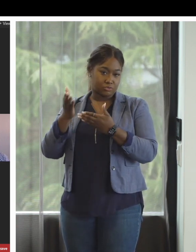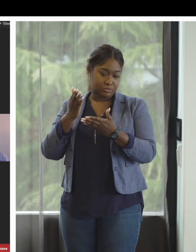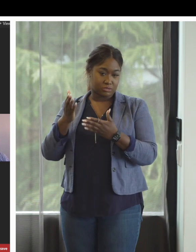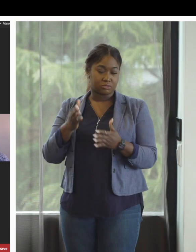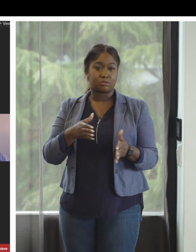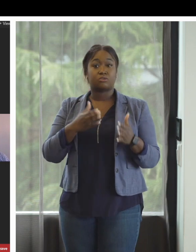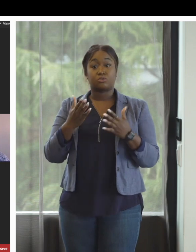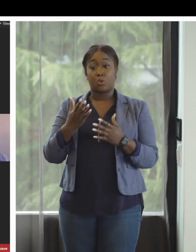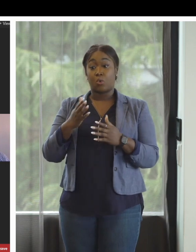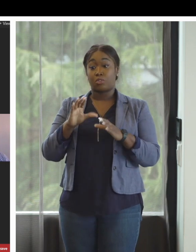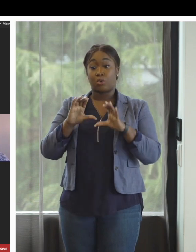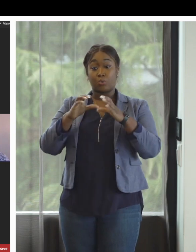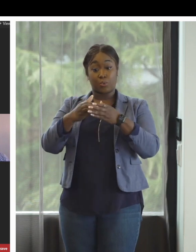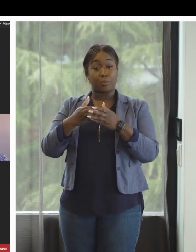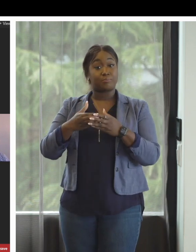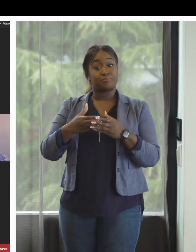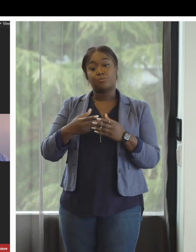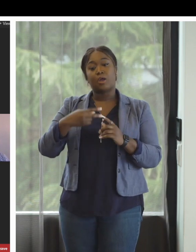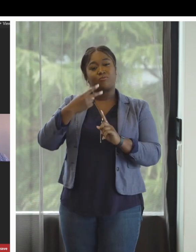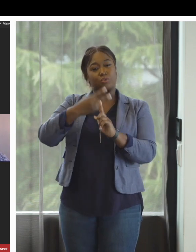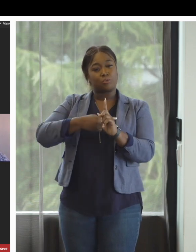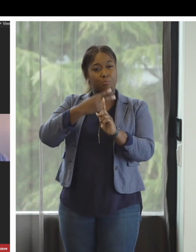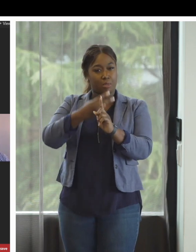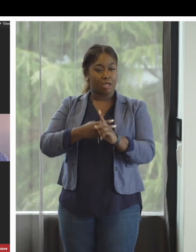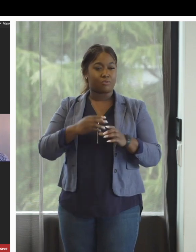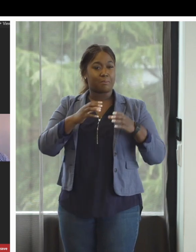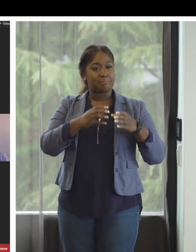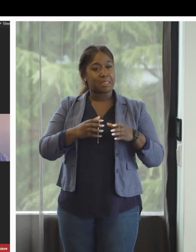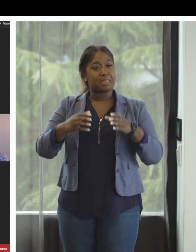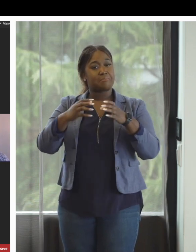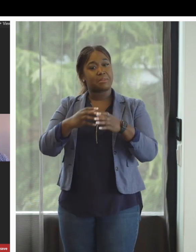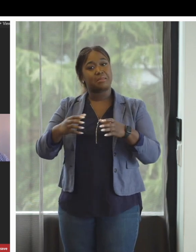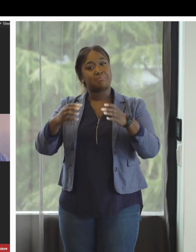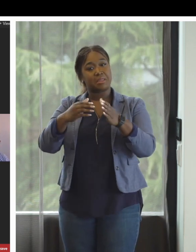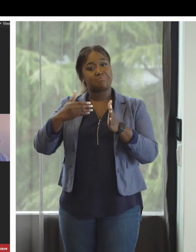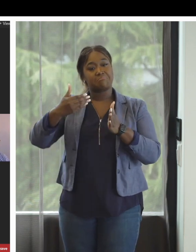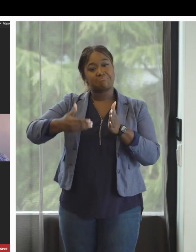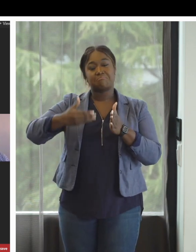it's really a space to -- with we have guest speakers